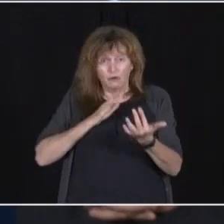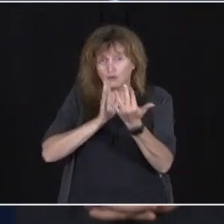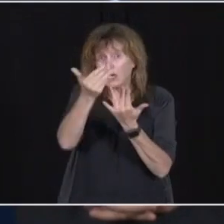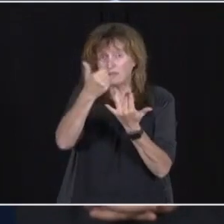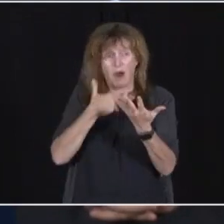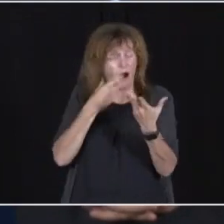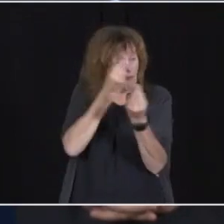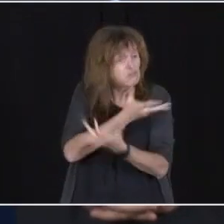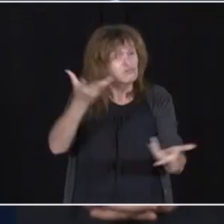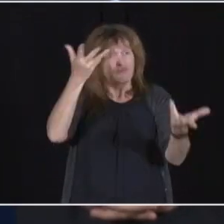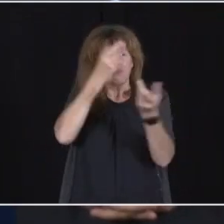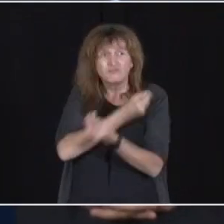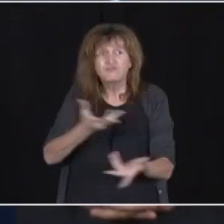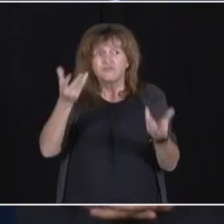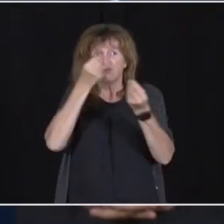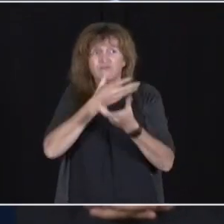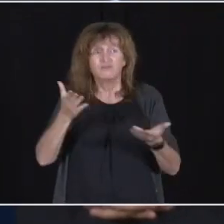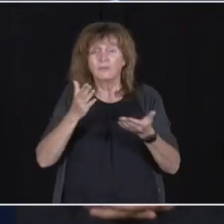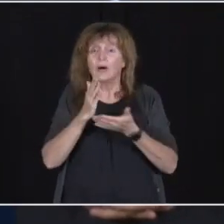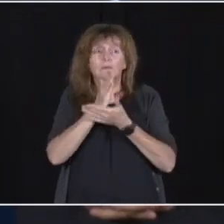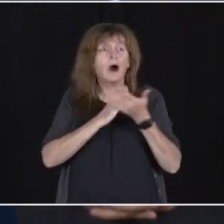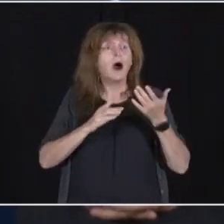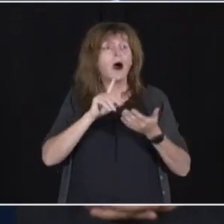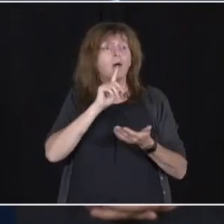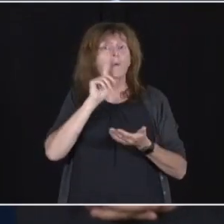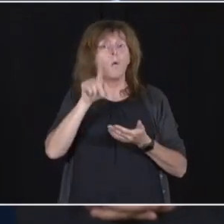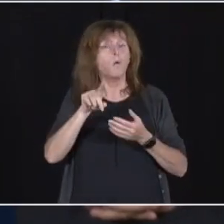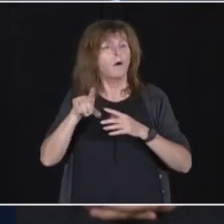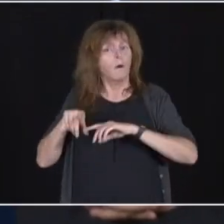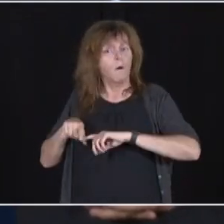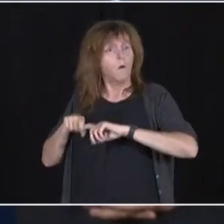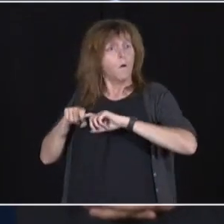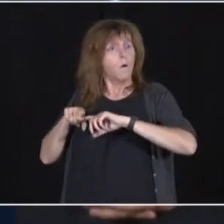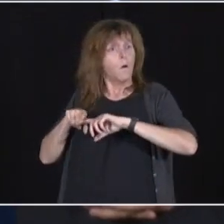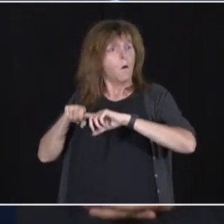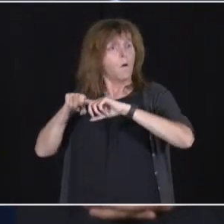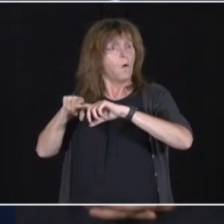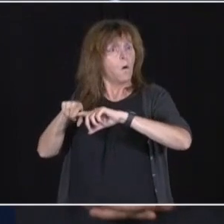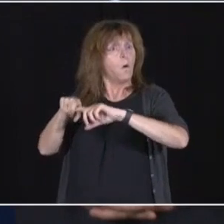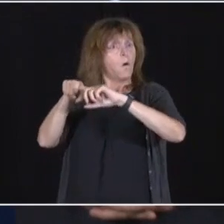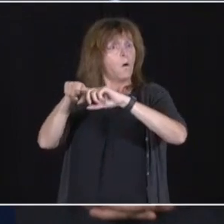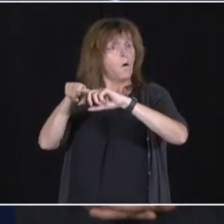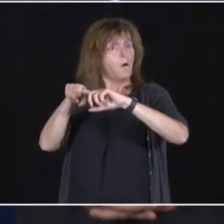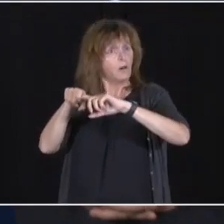A lot of orders have stopped. Some we have to continue. And one example.